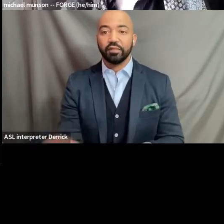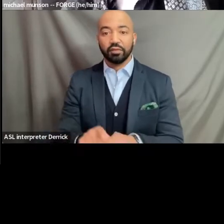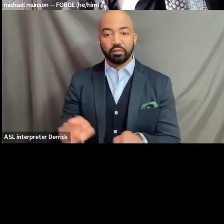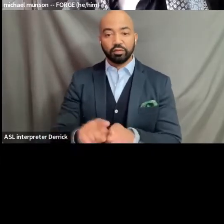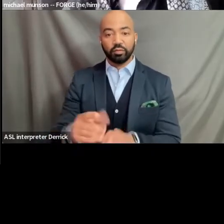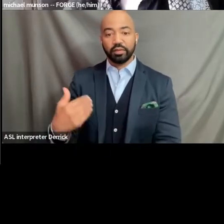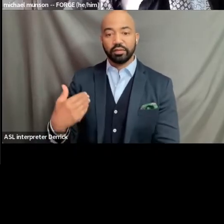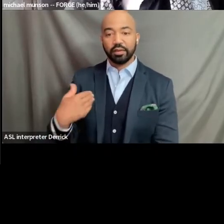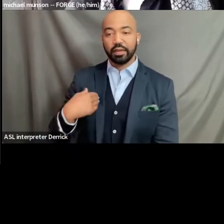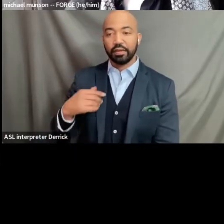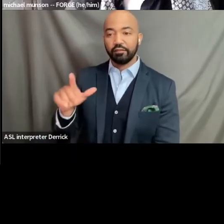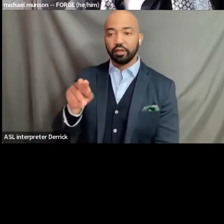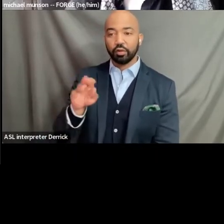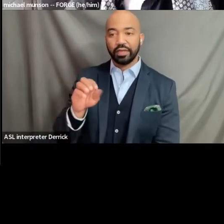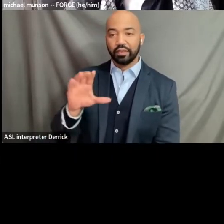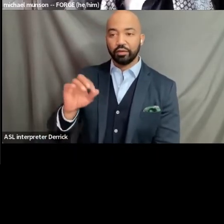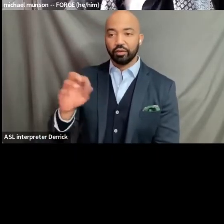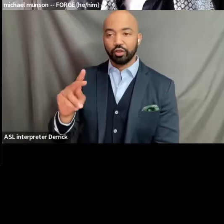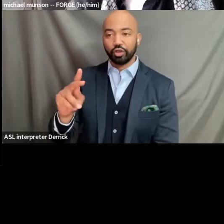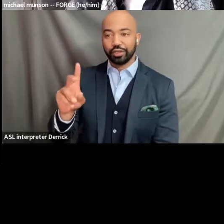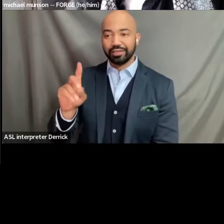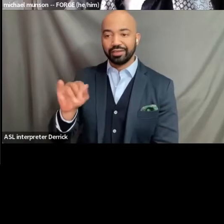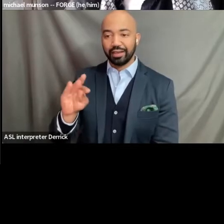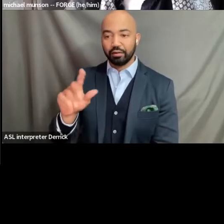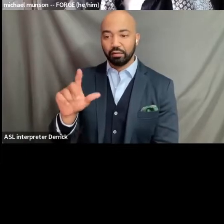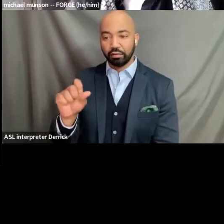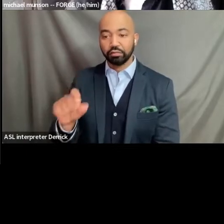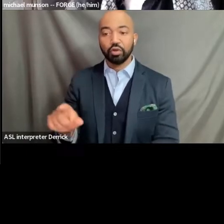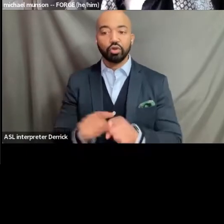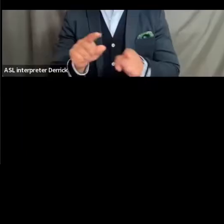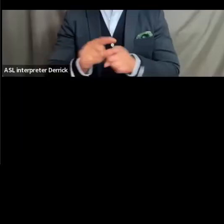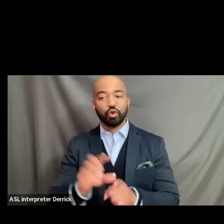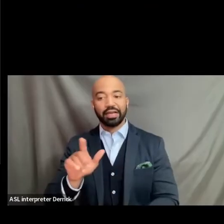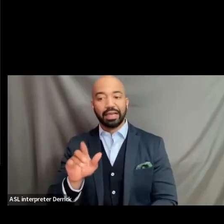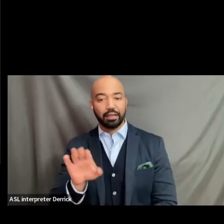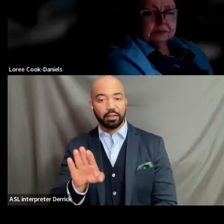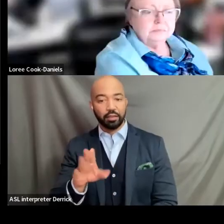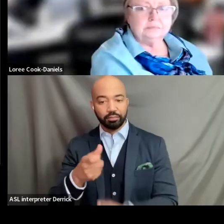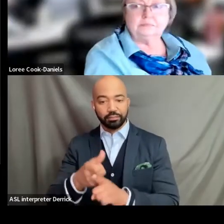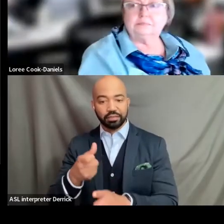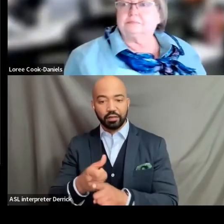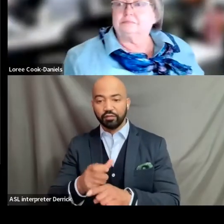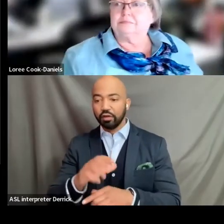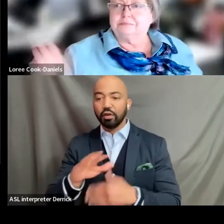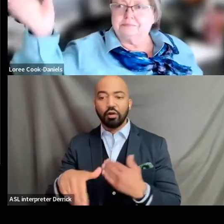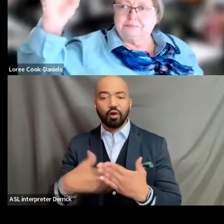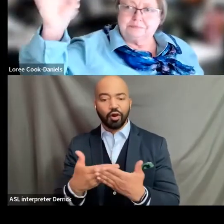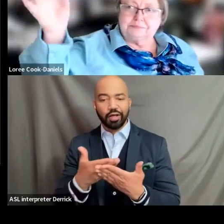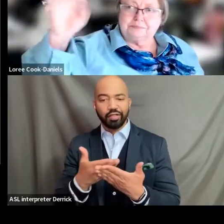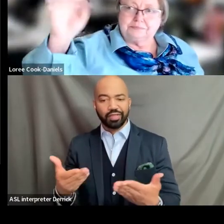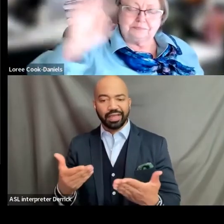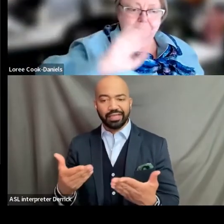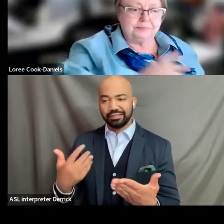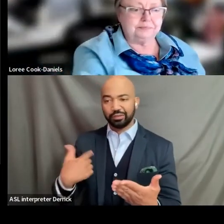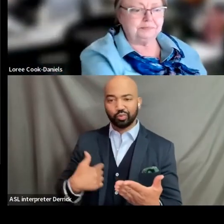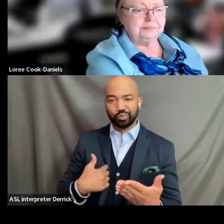FORGE's Policy and Program Director and Caleb Weinhardt who does all of those things that we, we don't know how to do